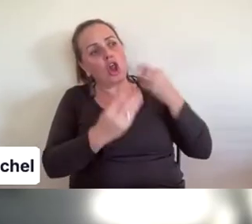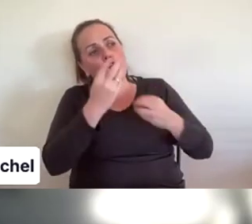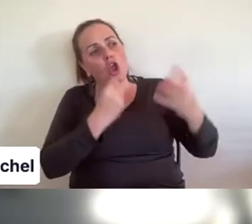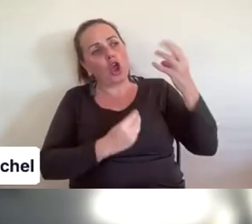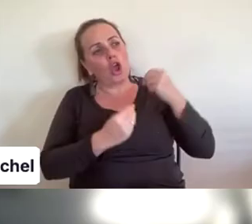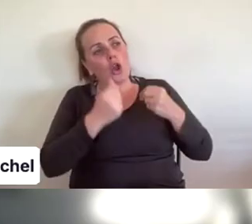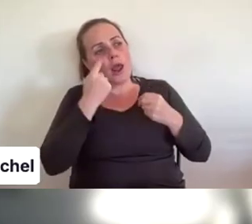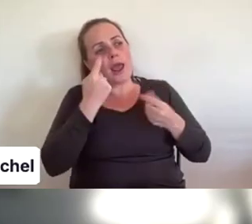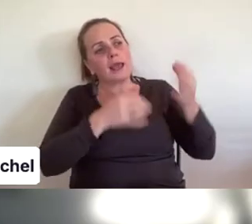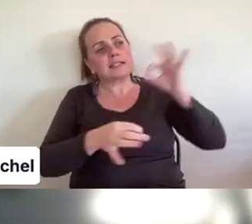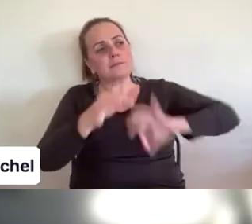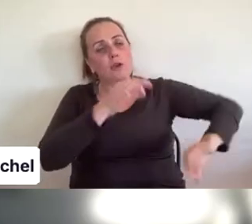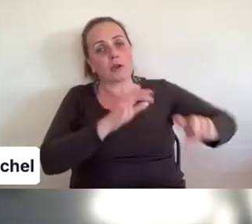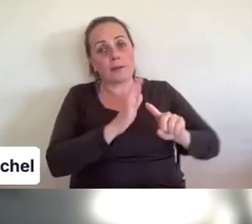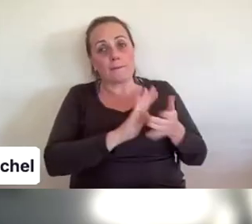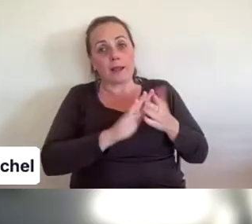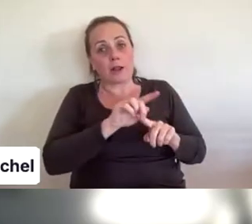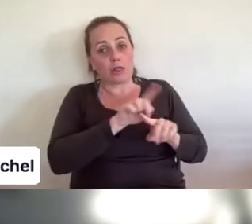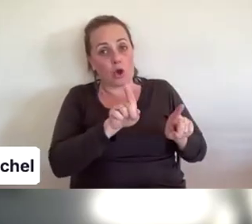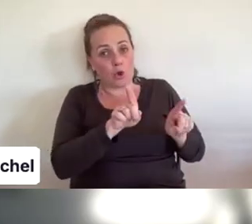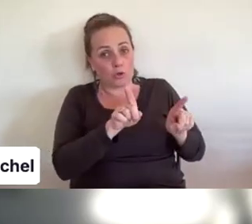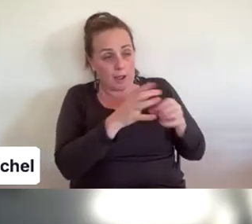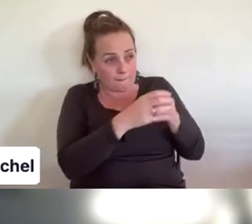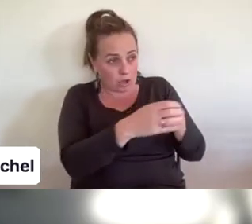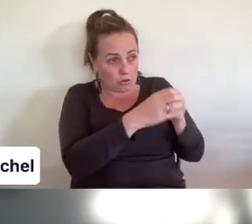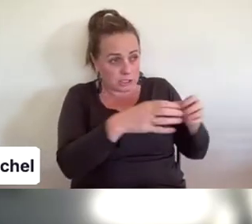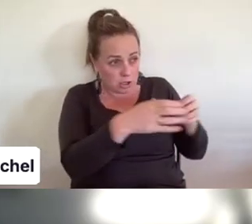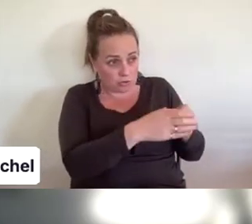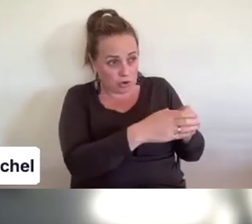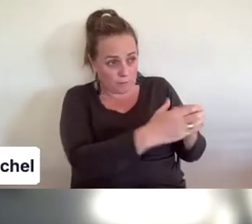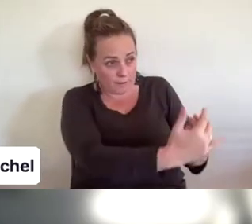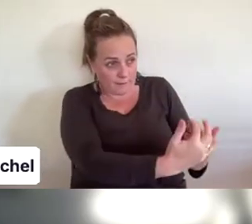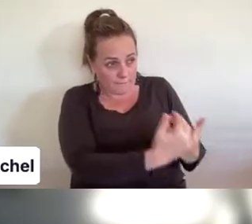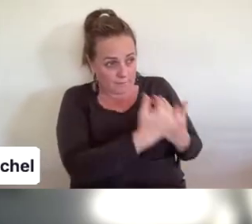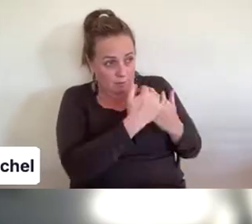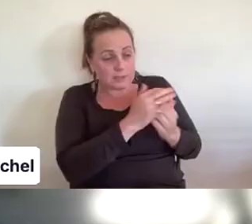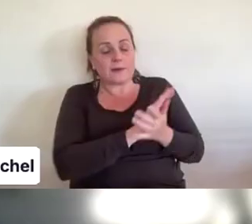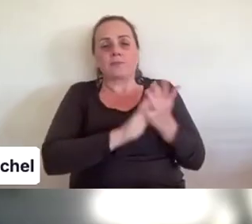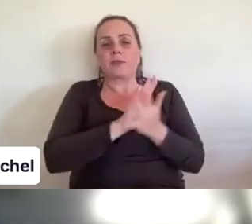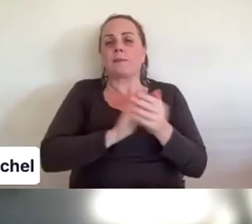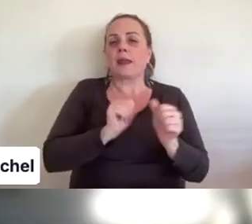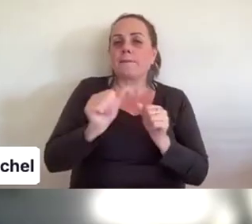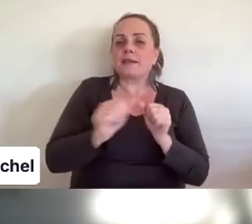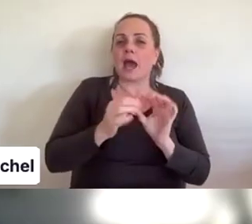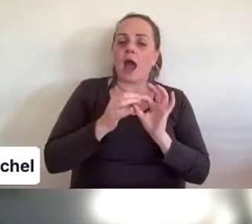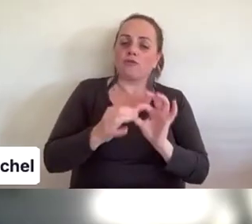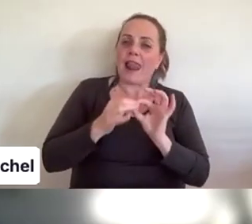people are shaping our designs, this often yields more relational and supportive, more whole bodied